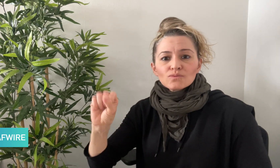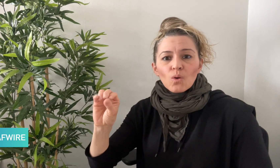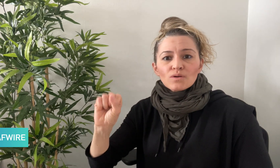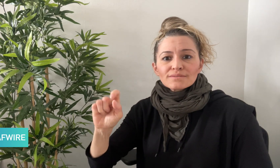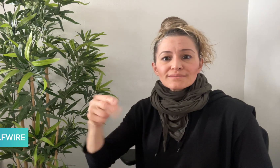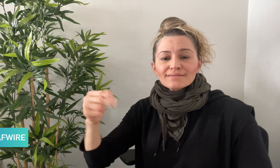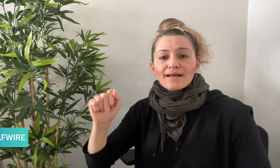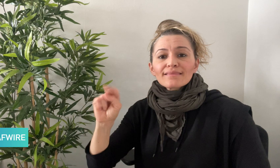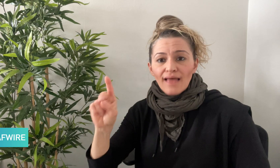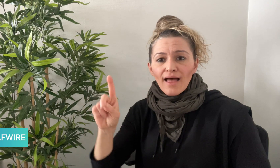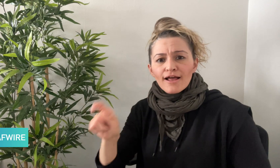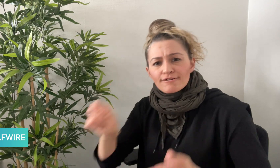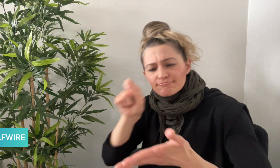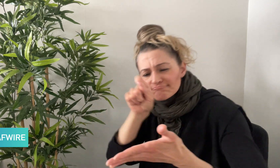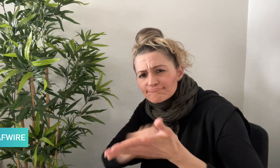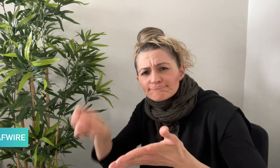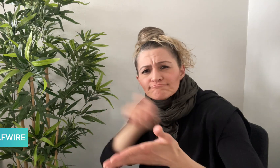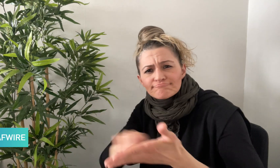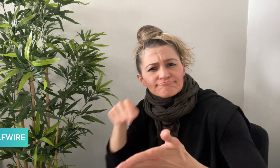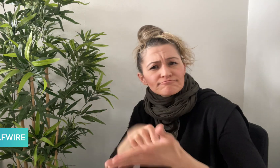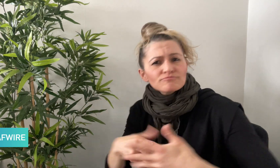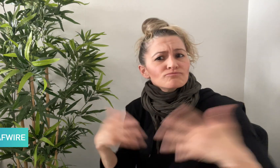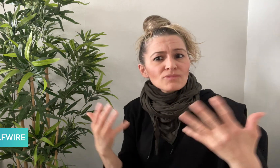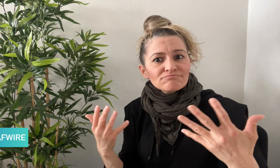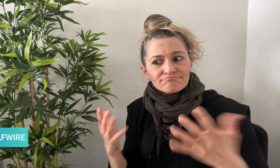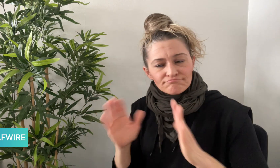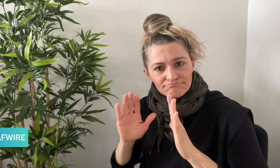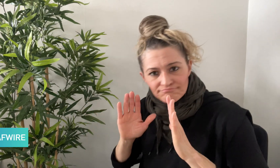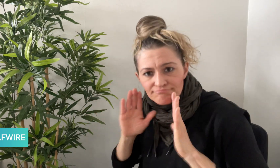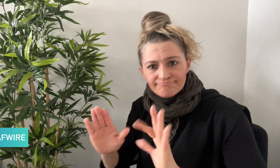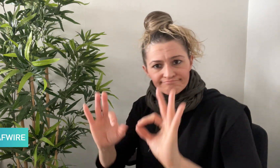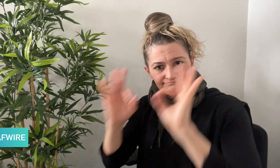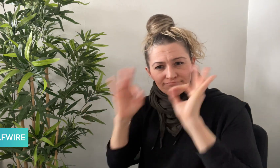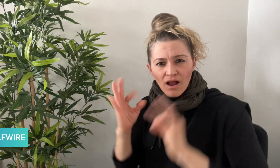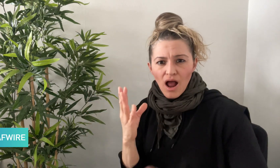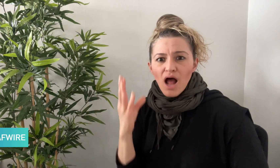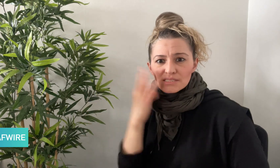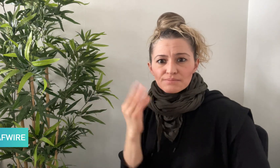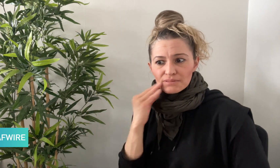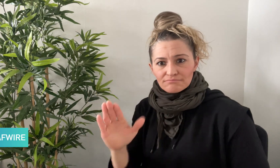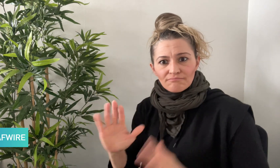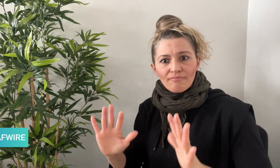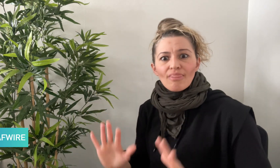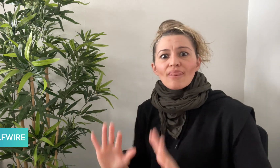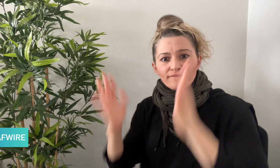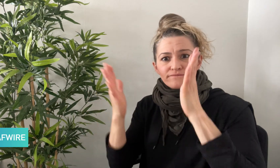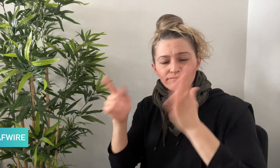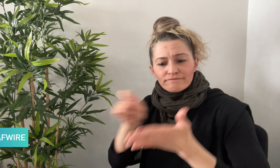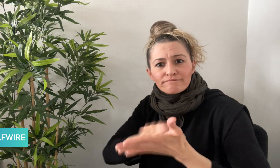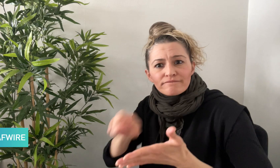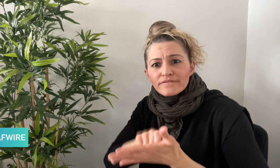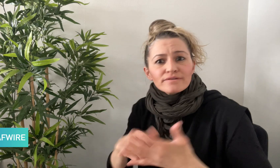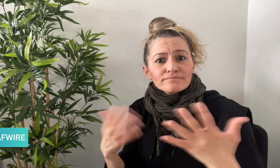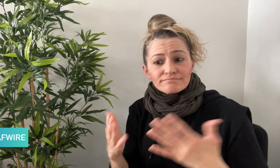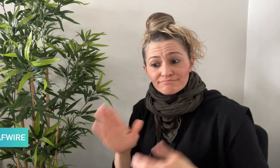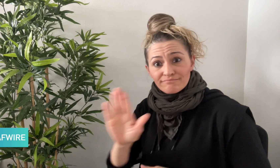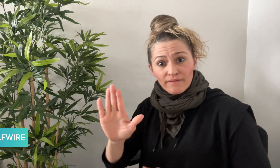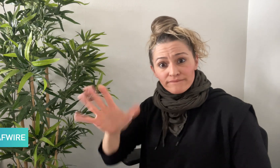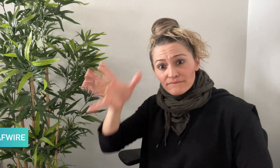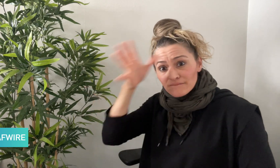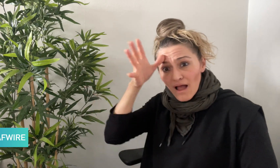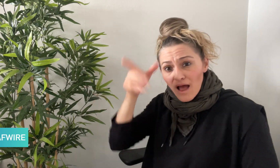her experience with her father who was a jazz lover